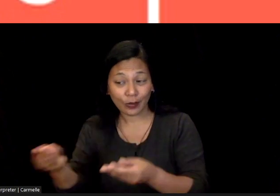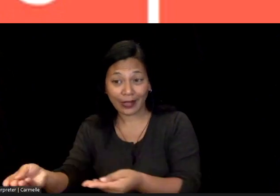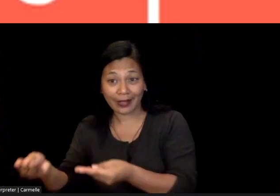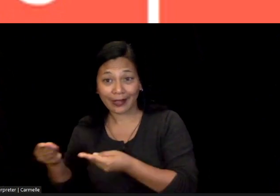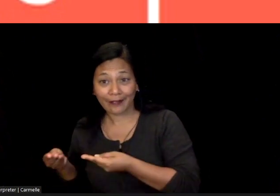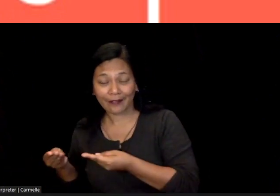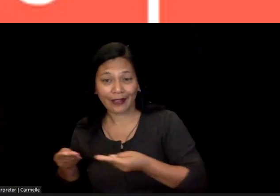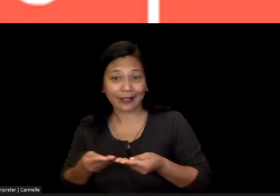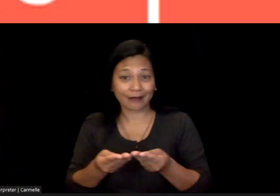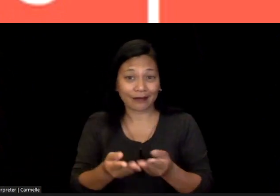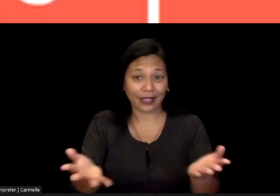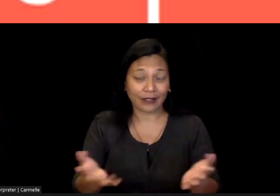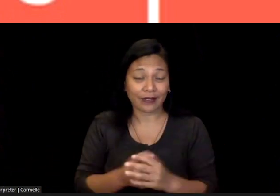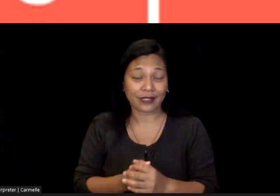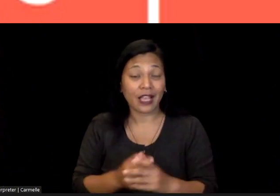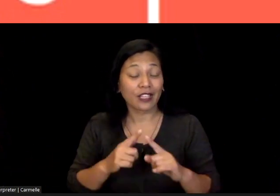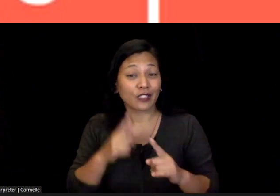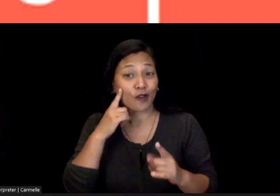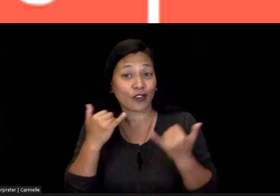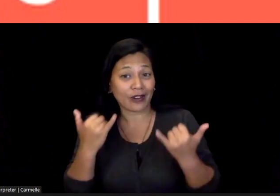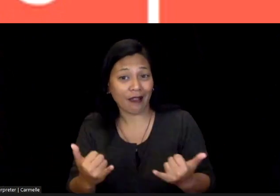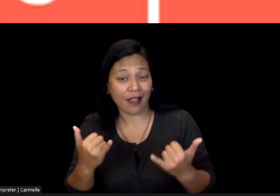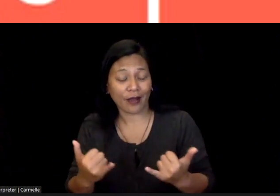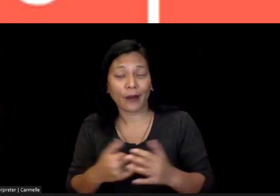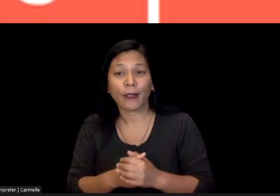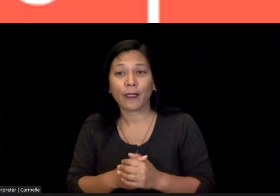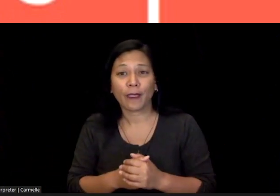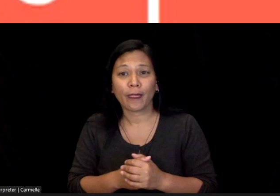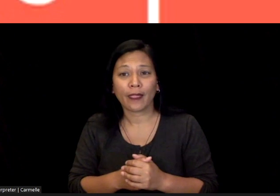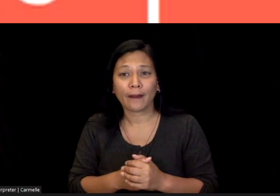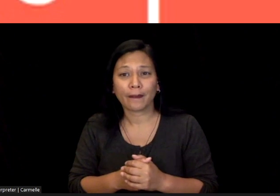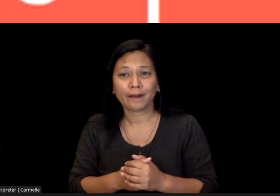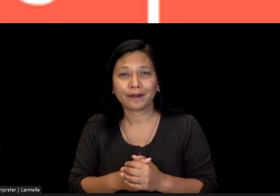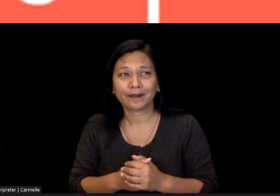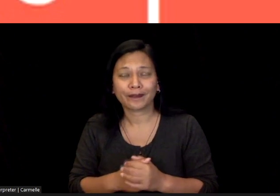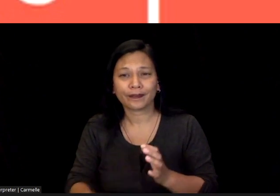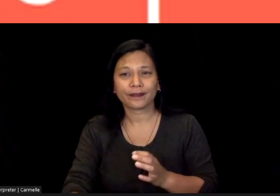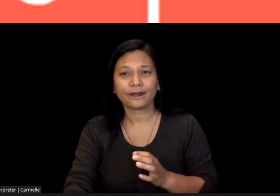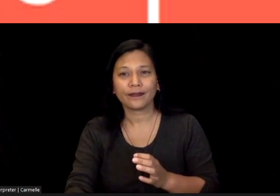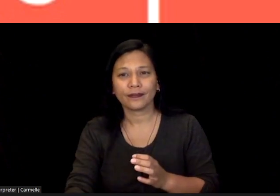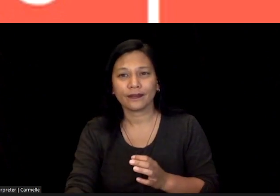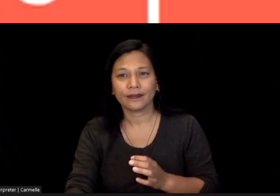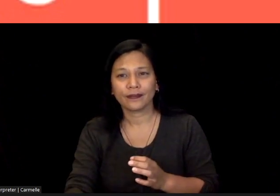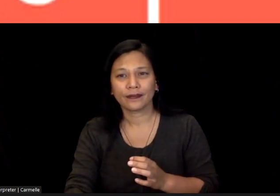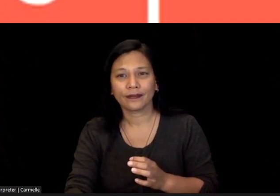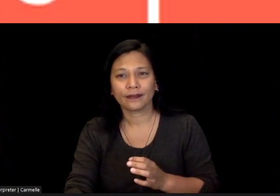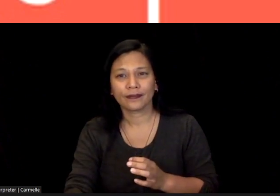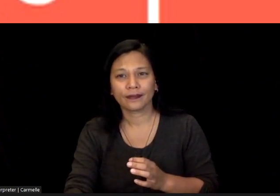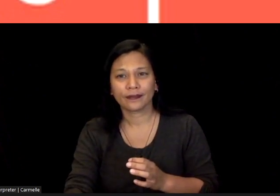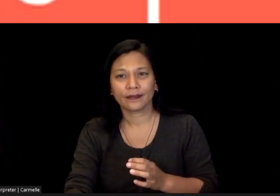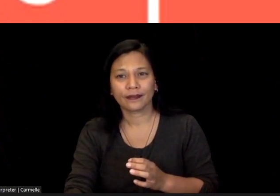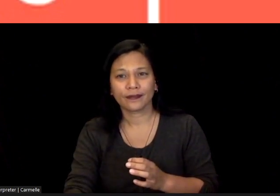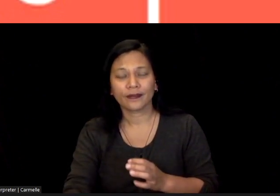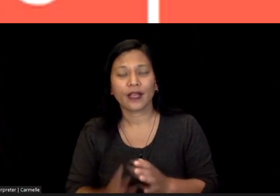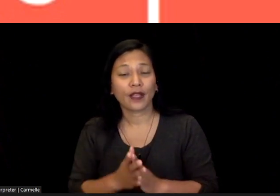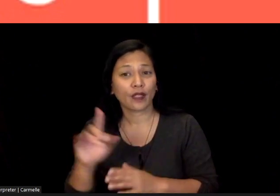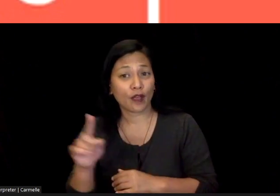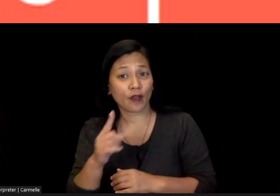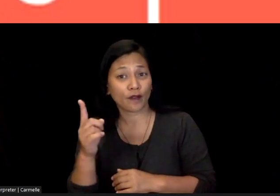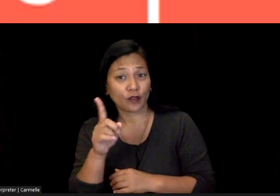So in the meantime, while we're waiting on those. I guess the first question that I had, and I was hoping that you,